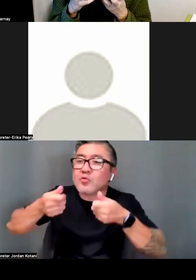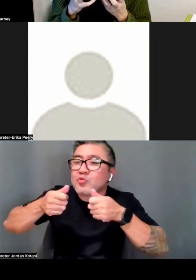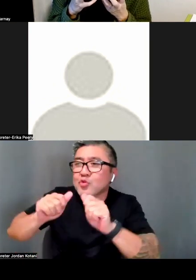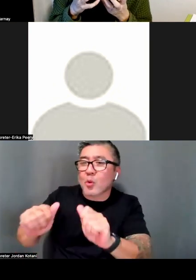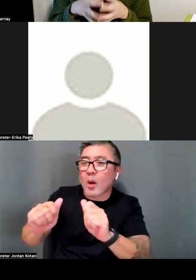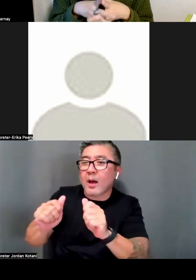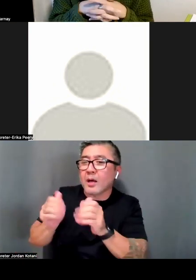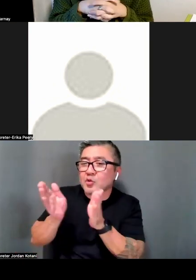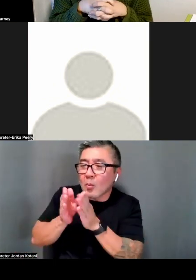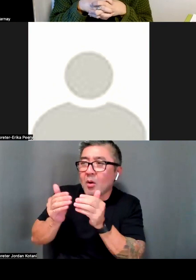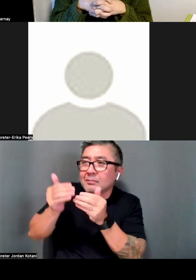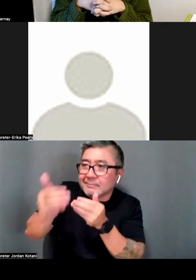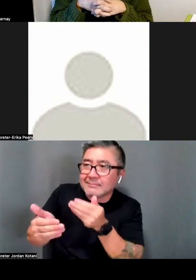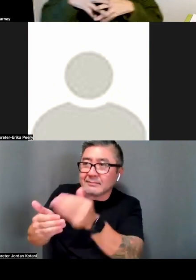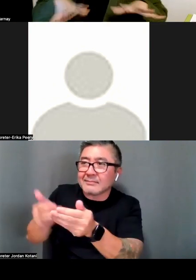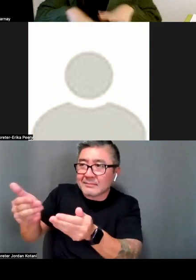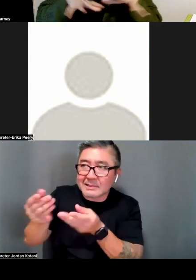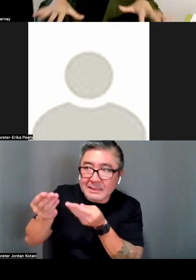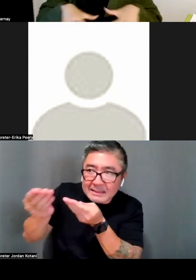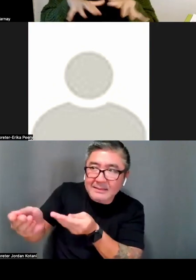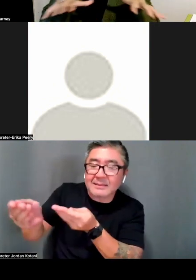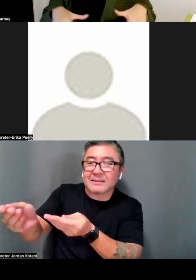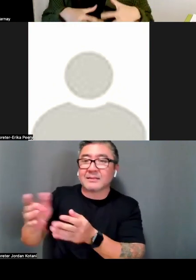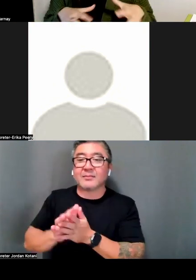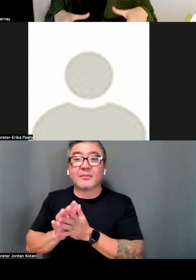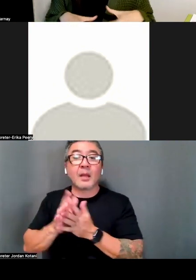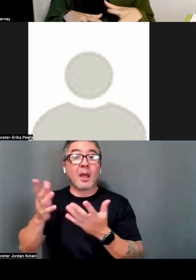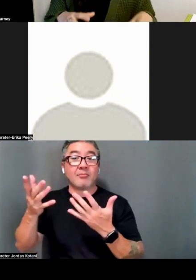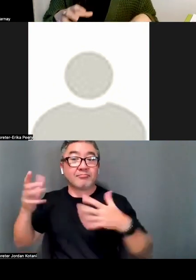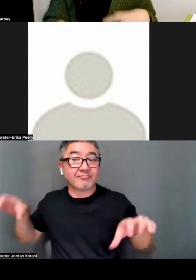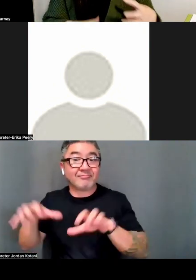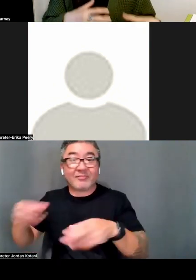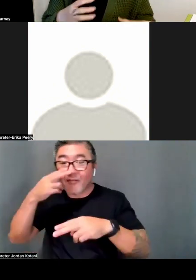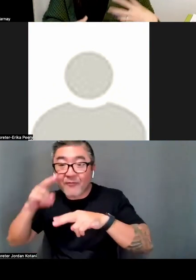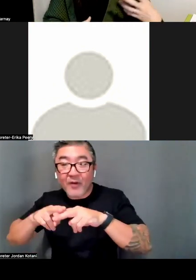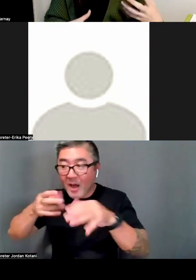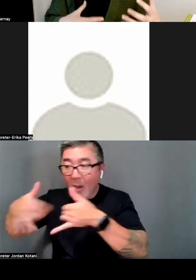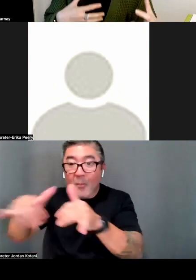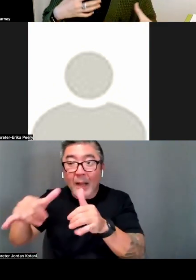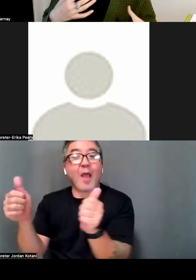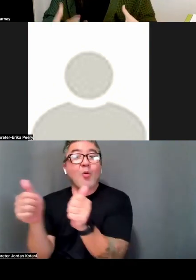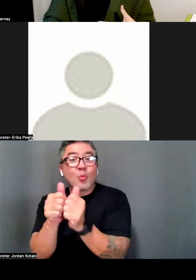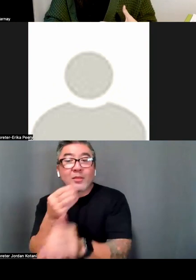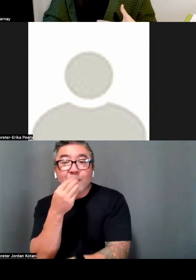mouth. Food play activities to get them exposed with food getting more comfortable with them.